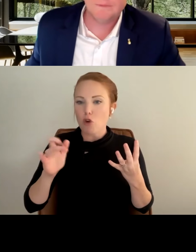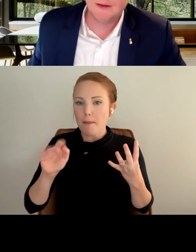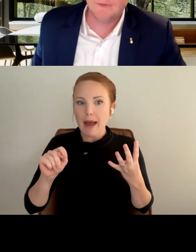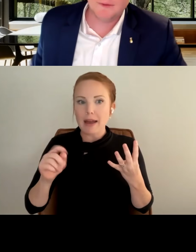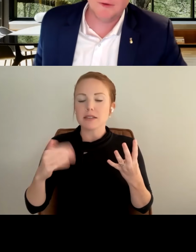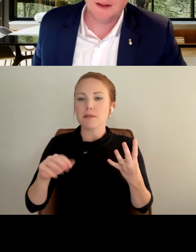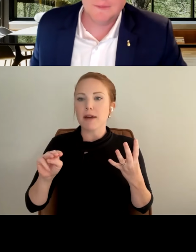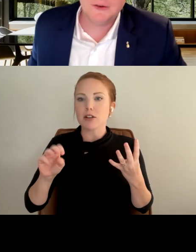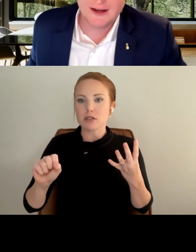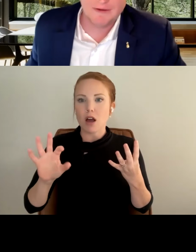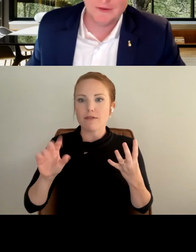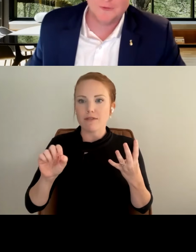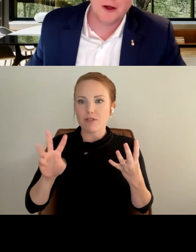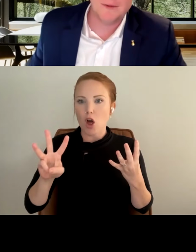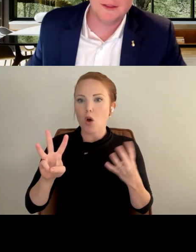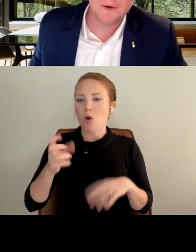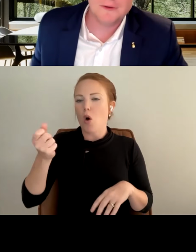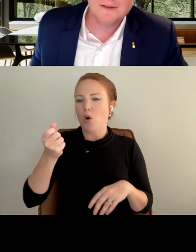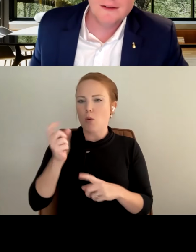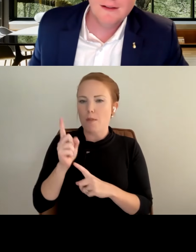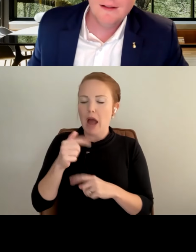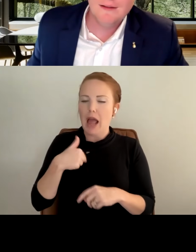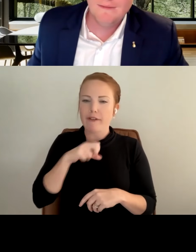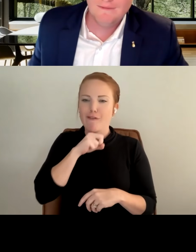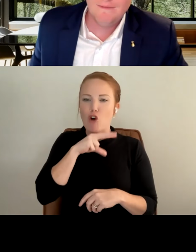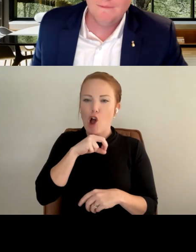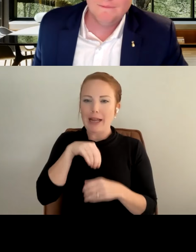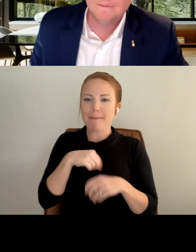forgive me one sec let me try and get rid of this frog in my throat. . .